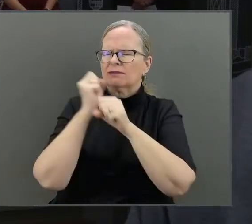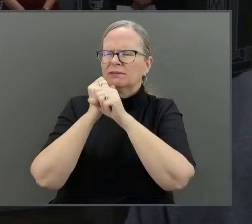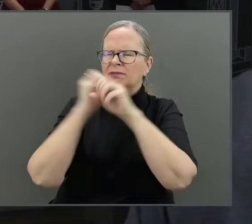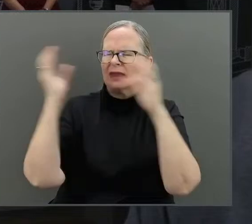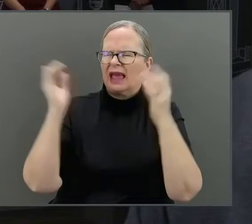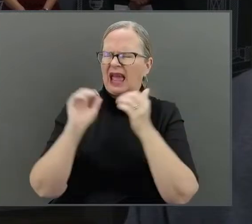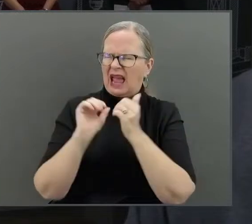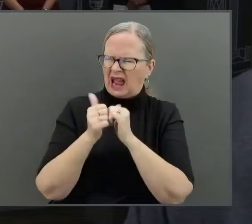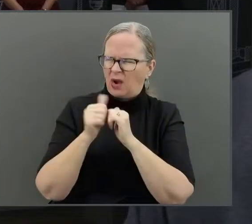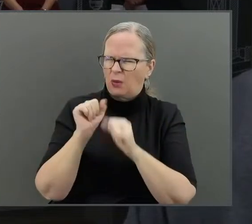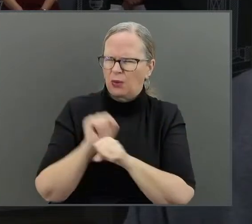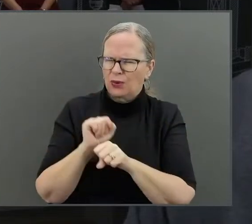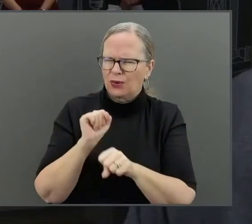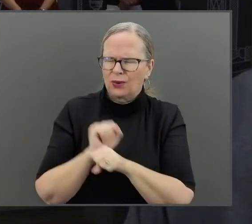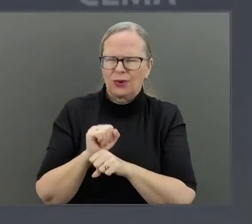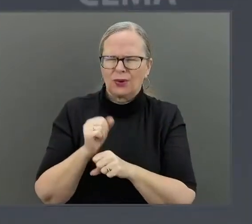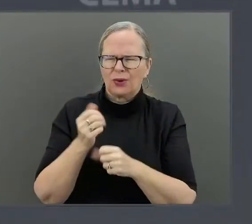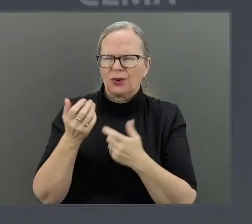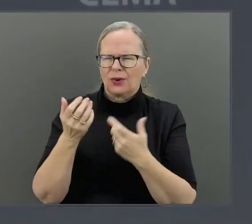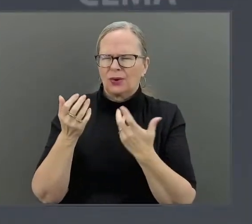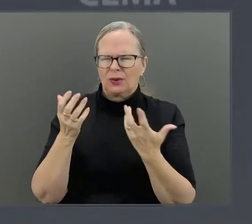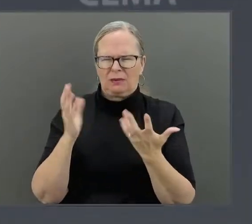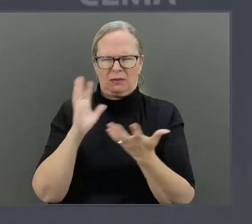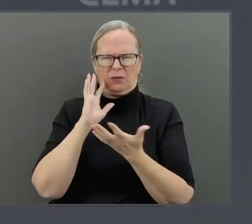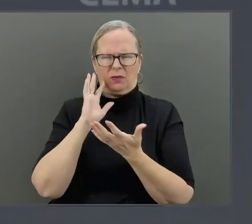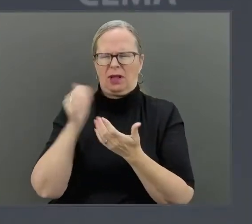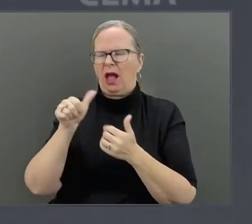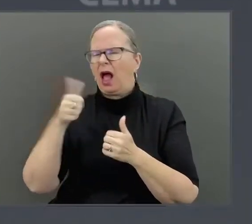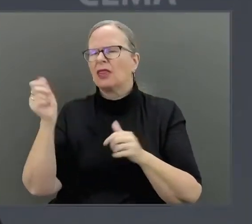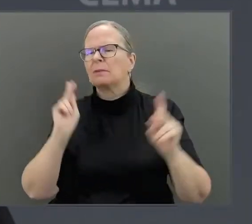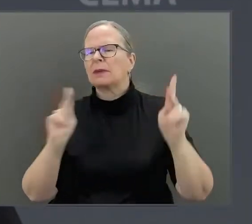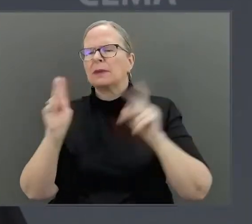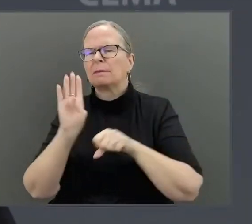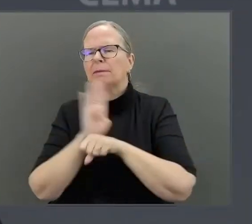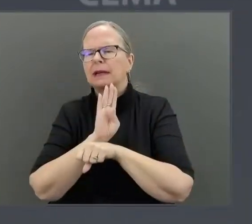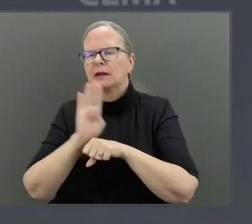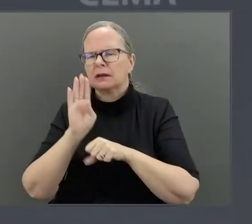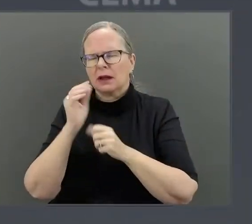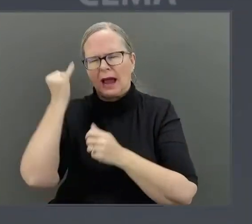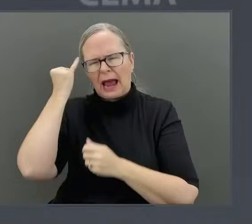Supply so we're hoping to support the construction industry and making sure that we can get back to